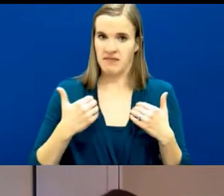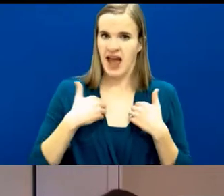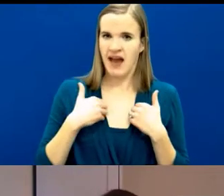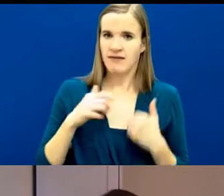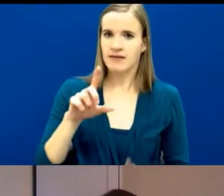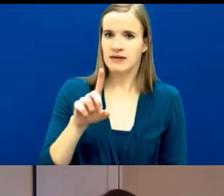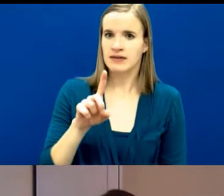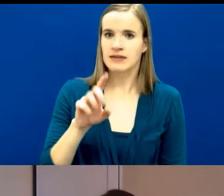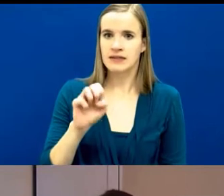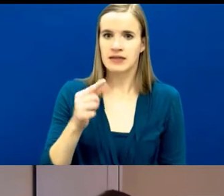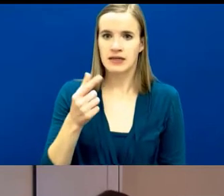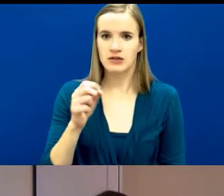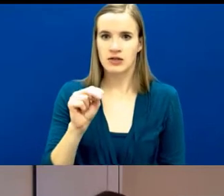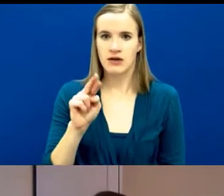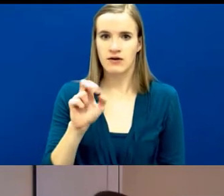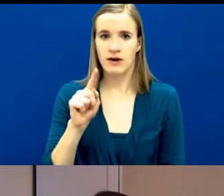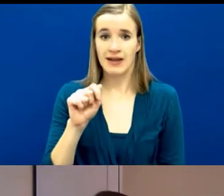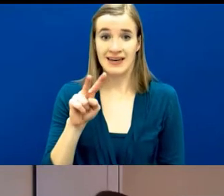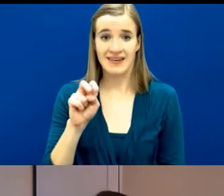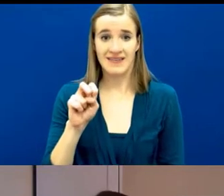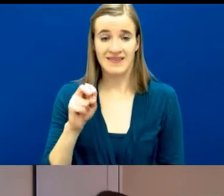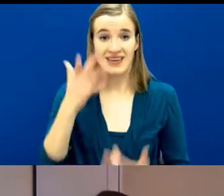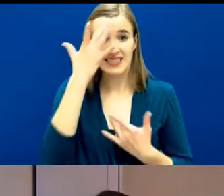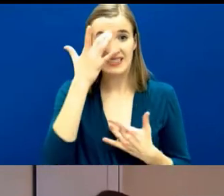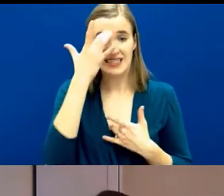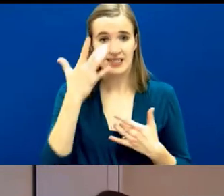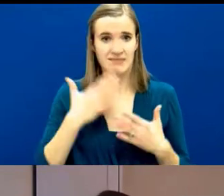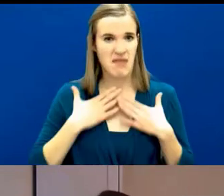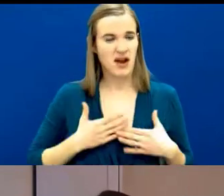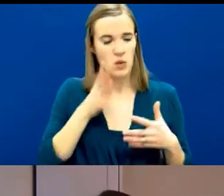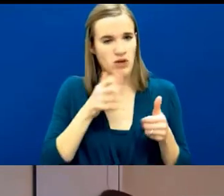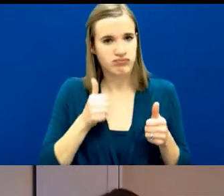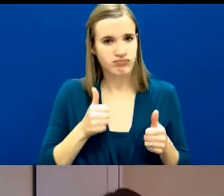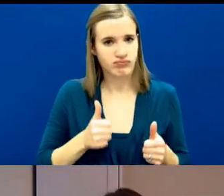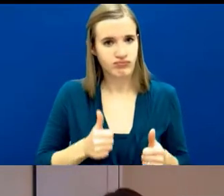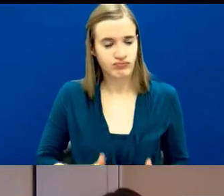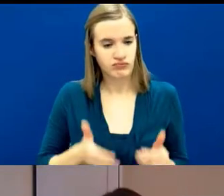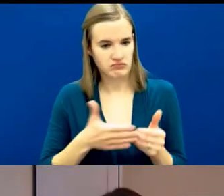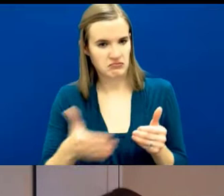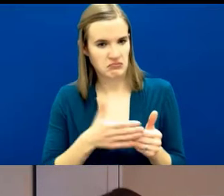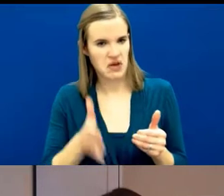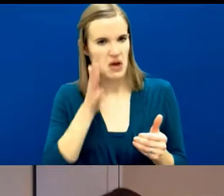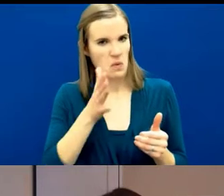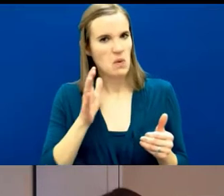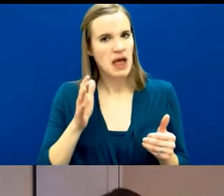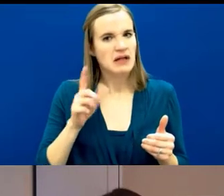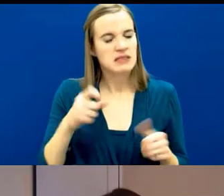so we did actually and I told him, we'd been looking for an illustrator with disabilities. And he said, I don't think my agent even knew that. But I think